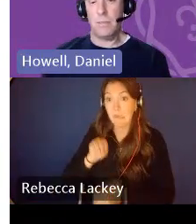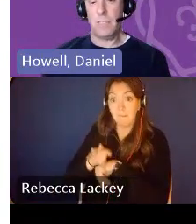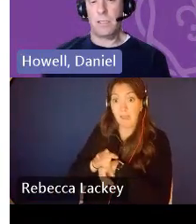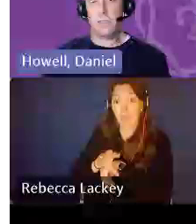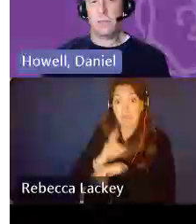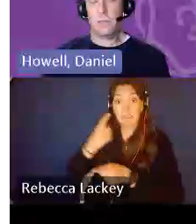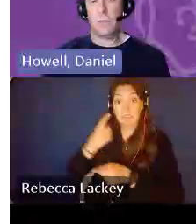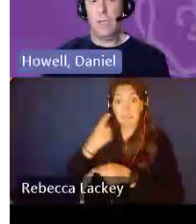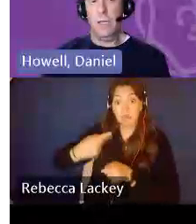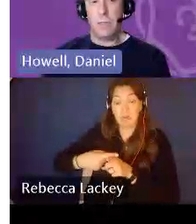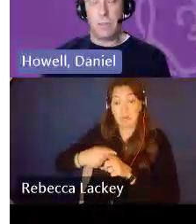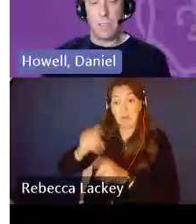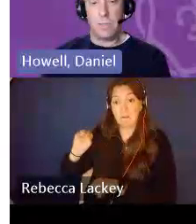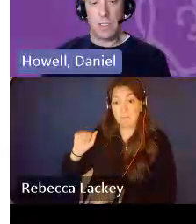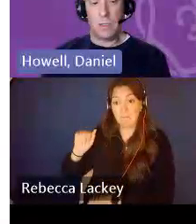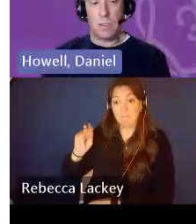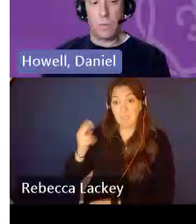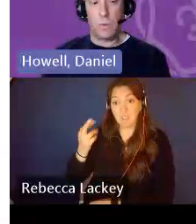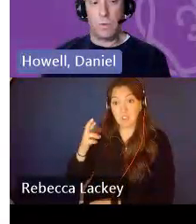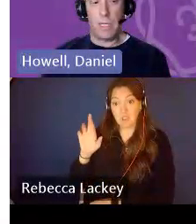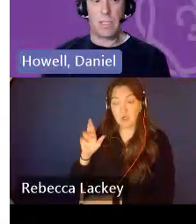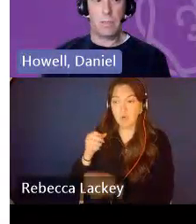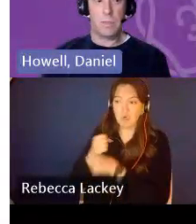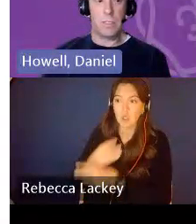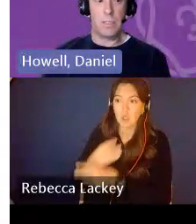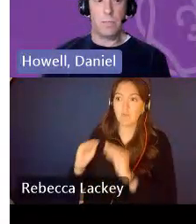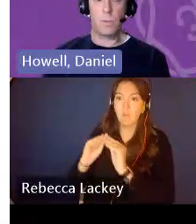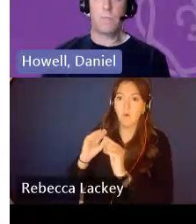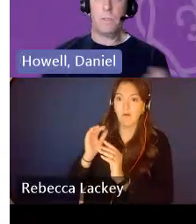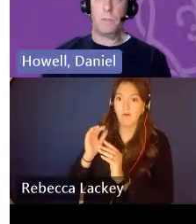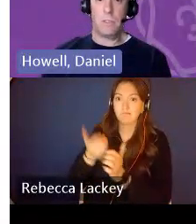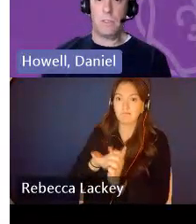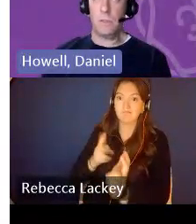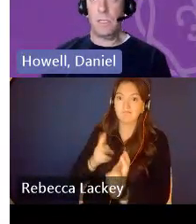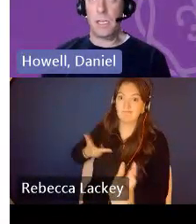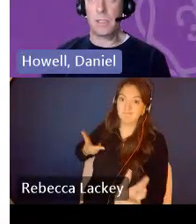at Manchester Road because that might cause more backups and more confusion due to the